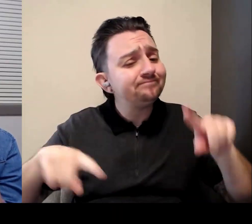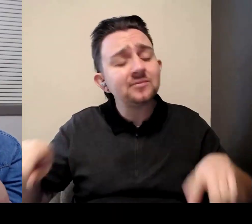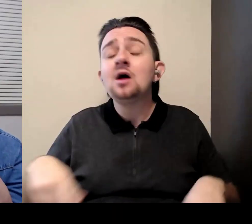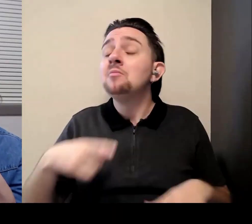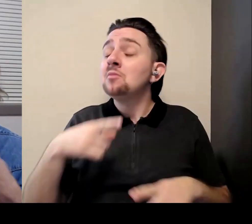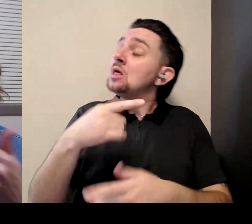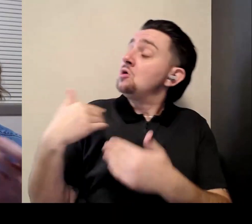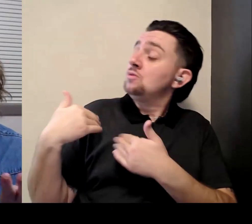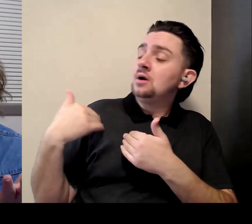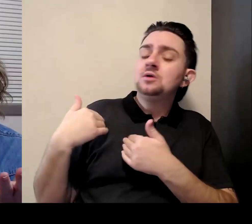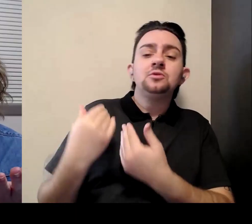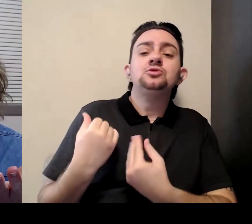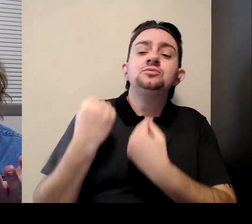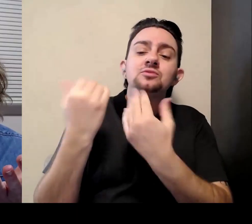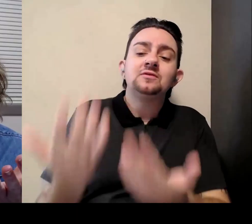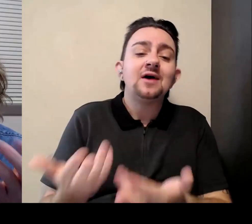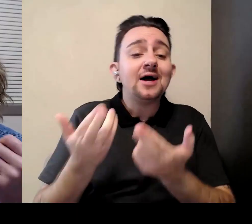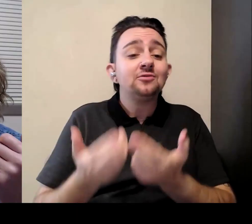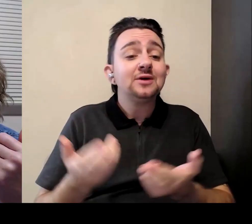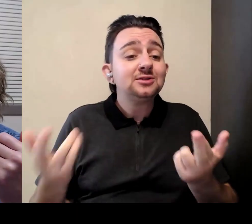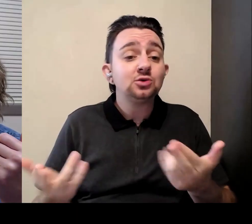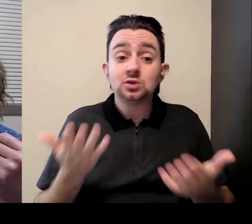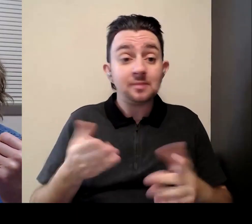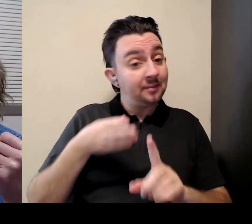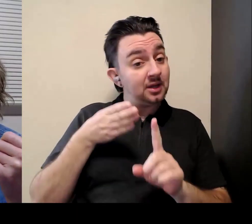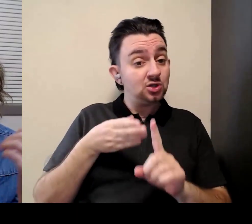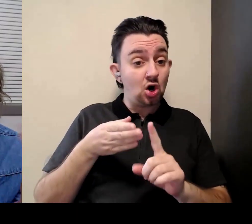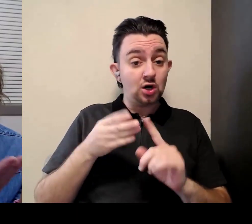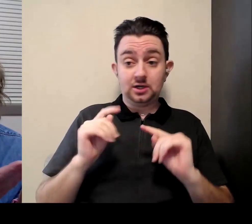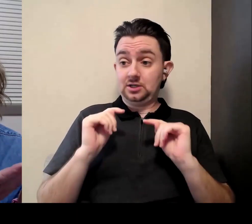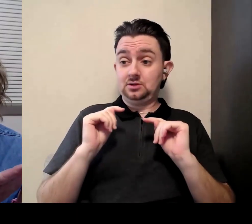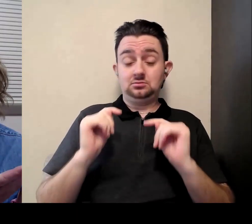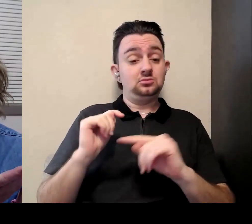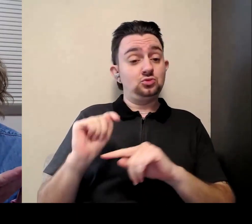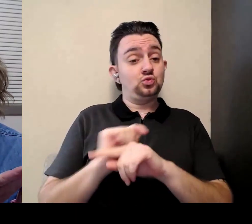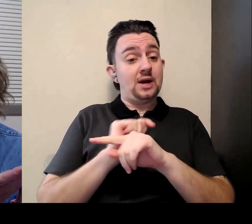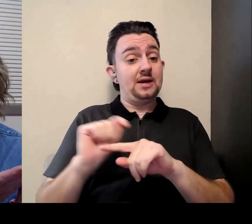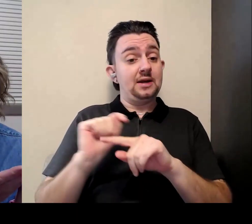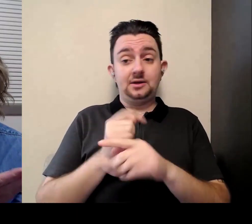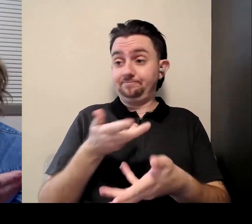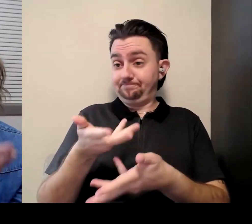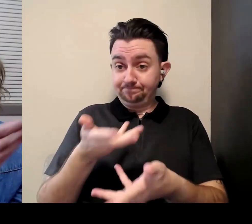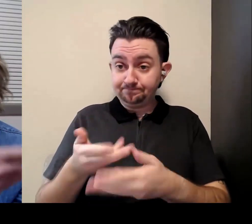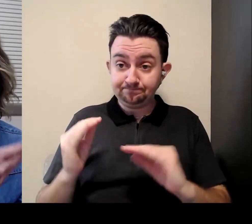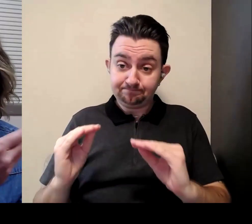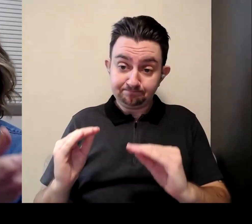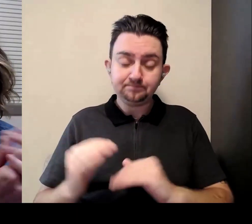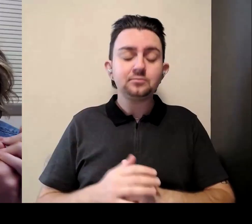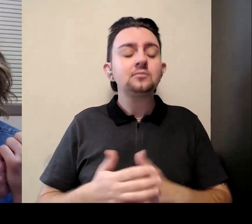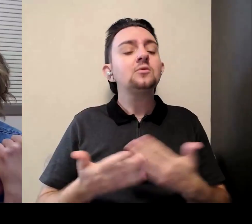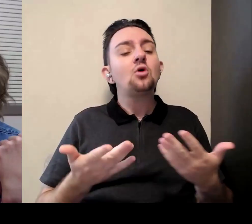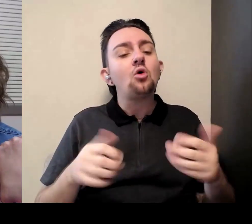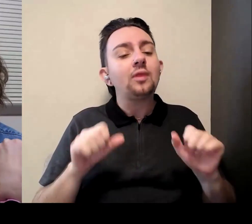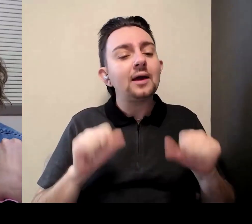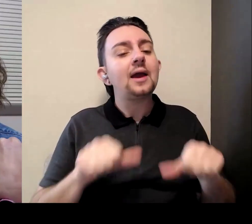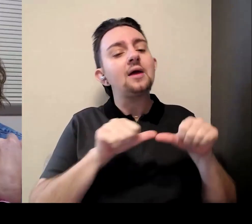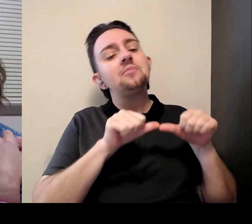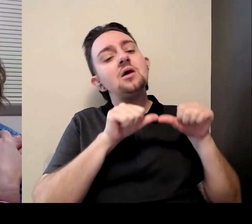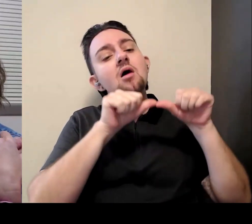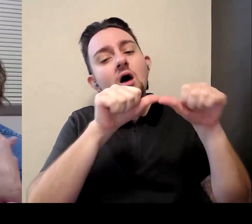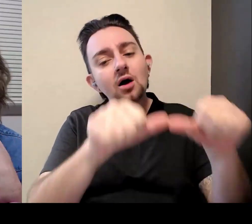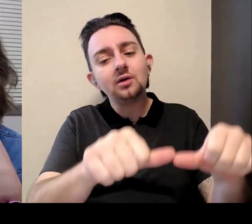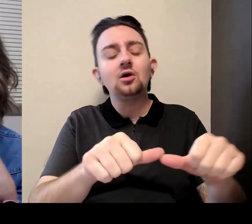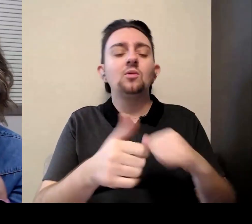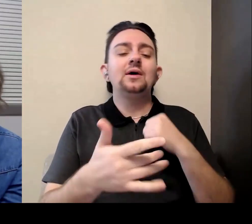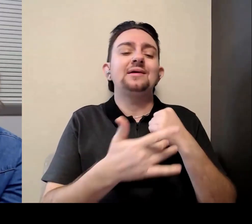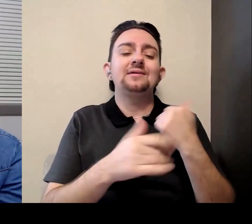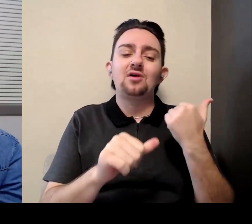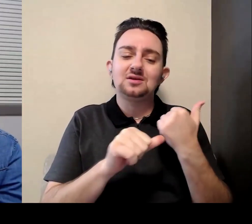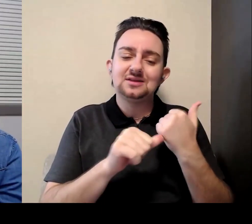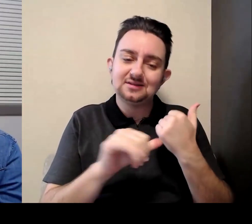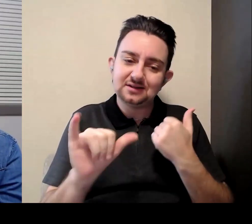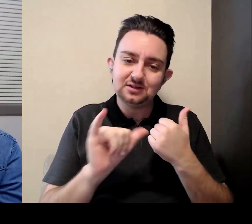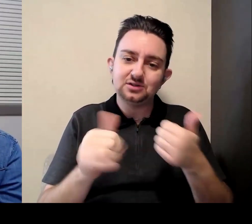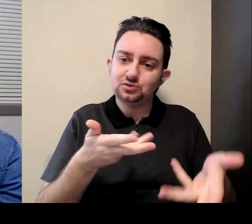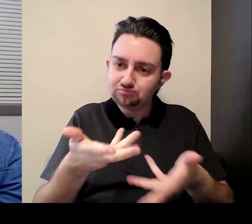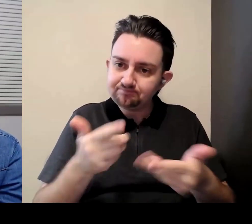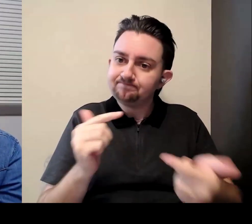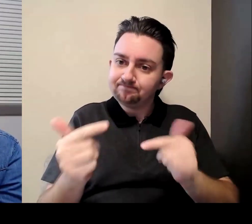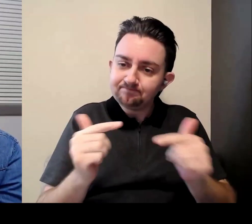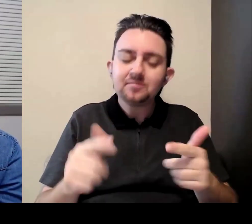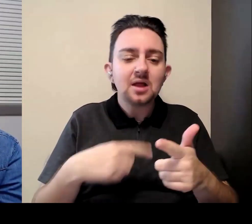They can maybe provide a targeted training, or they can give you really extensive kind of ongoing technical assistance until you get to your established goal.